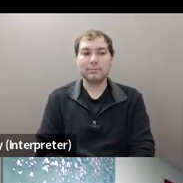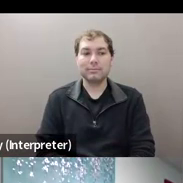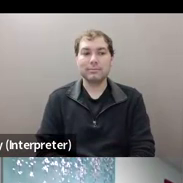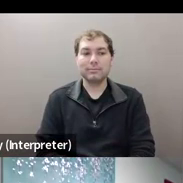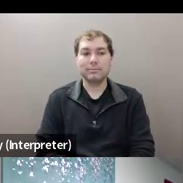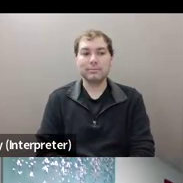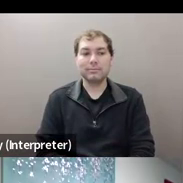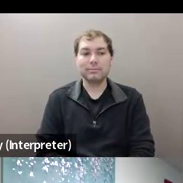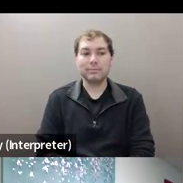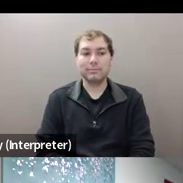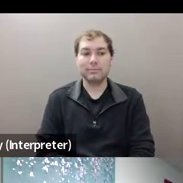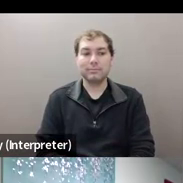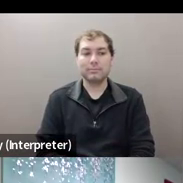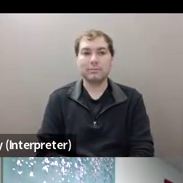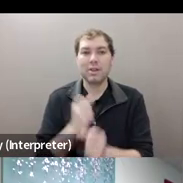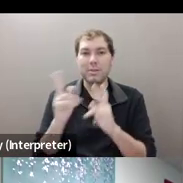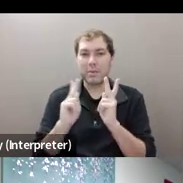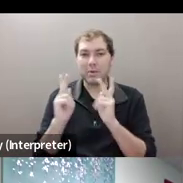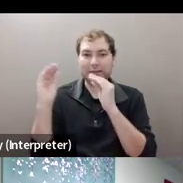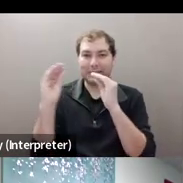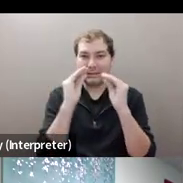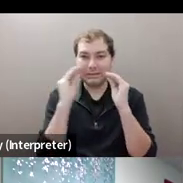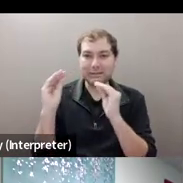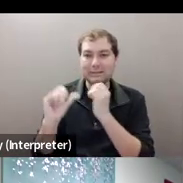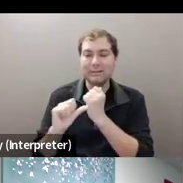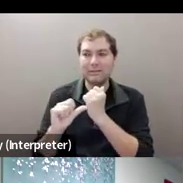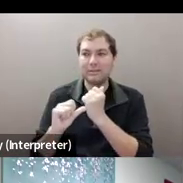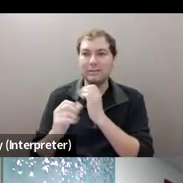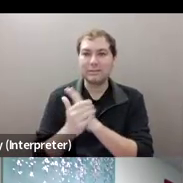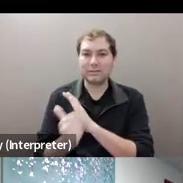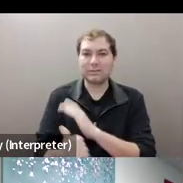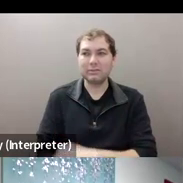Rebecca - APRIL: lot of people out there teaching advocacy skills. Adam w/APRIL: Morning, you. Rebecca - APRIL: Rooms.